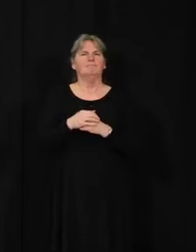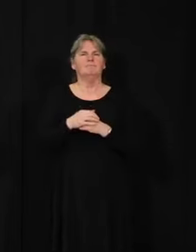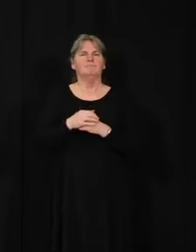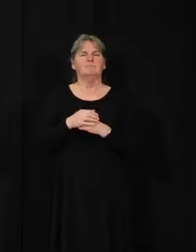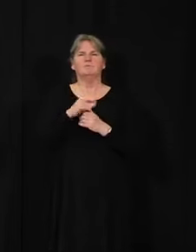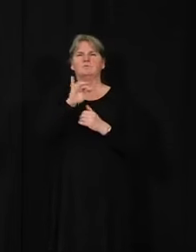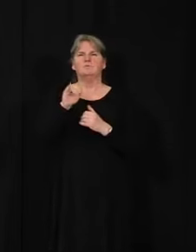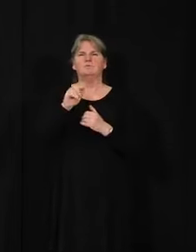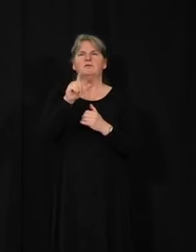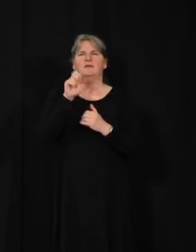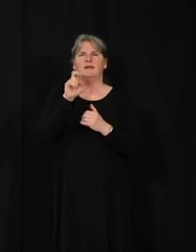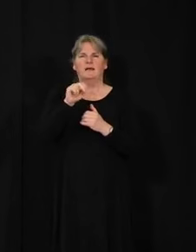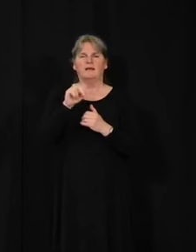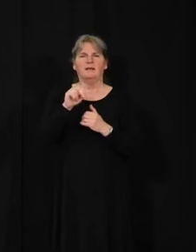We will move to Julien, L'Aurore